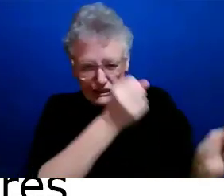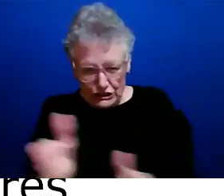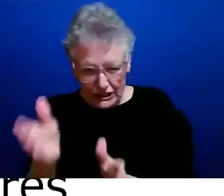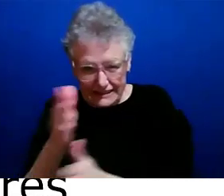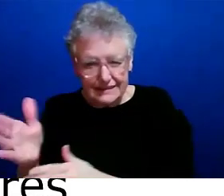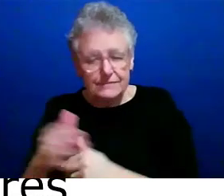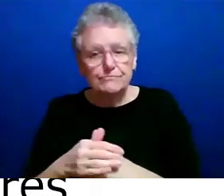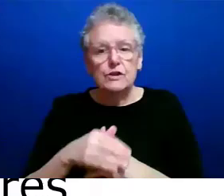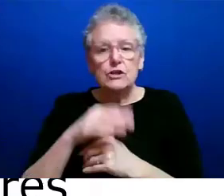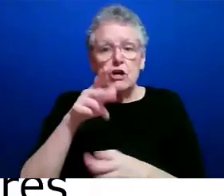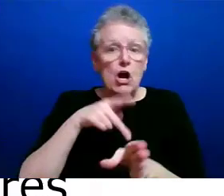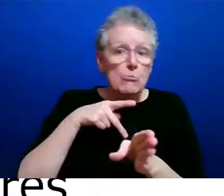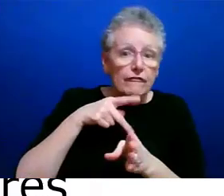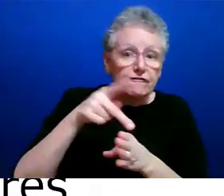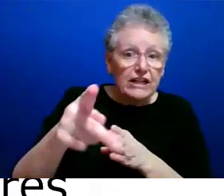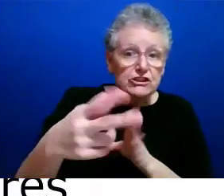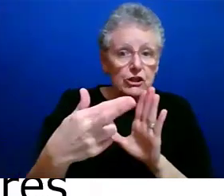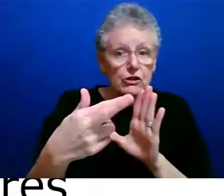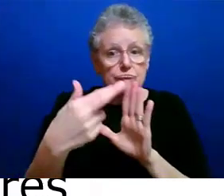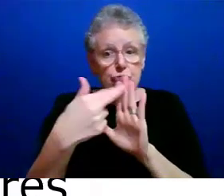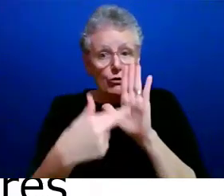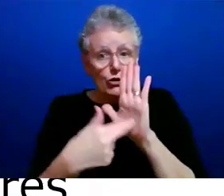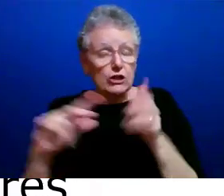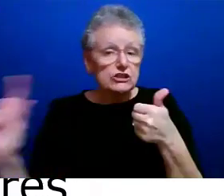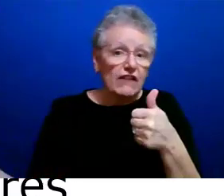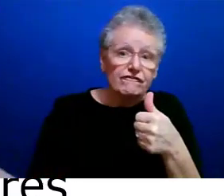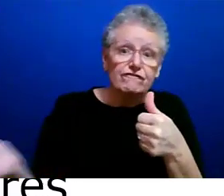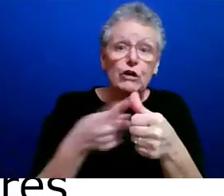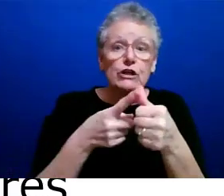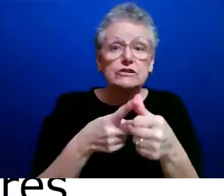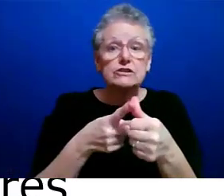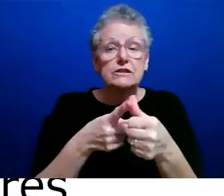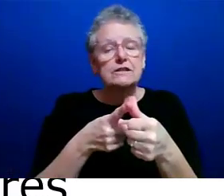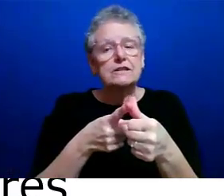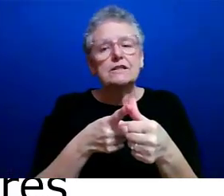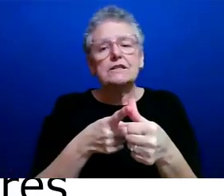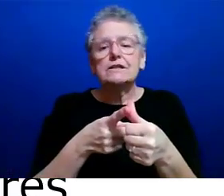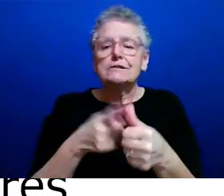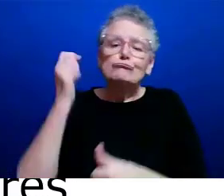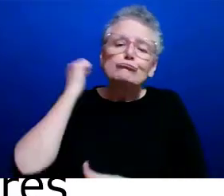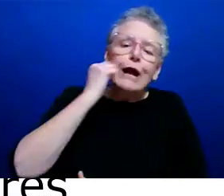Professional protocols is the first practical strategy that we want to talk about today.